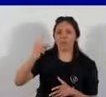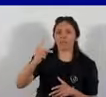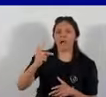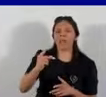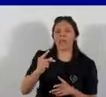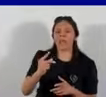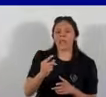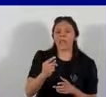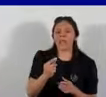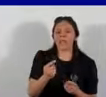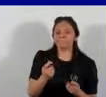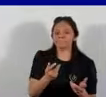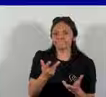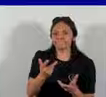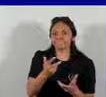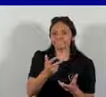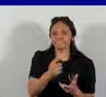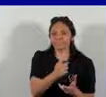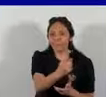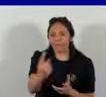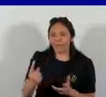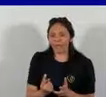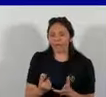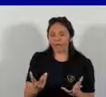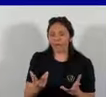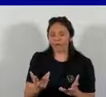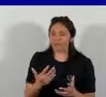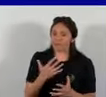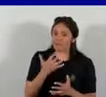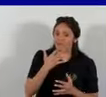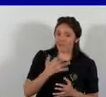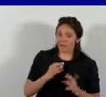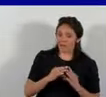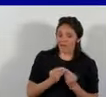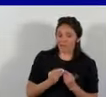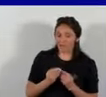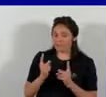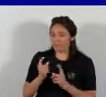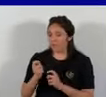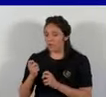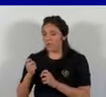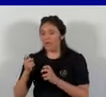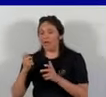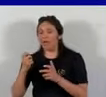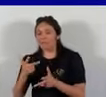Now the reality as Juan Pablo Nicolini Says, that is about tax balance